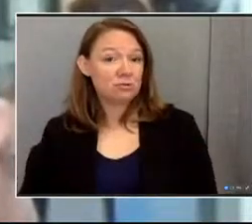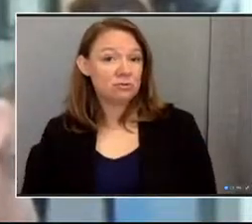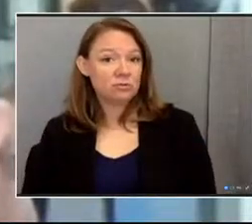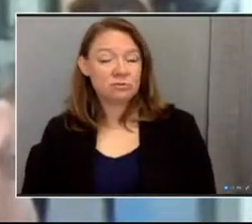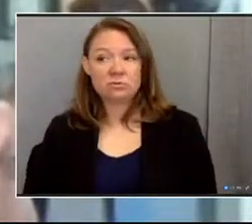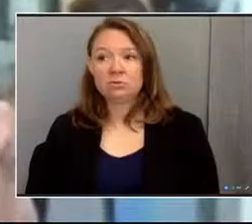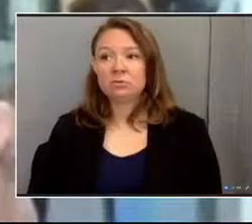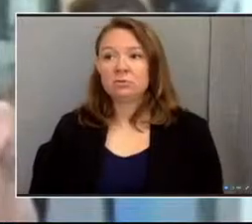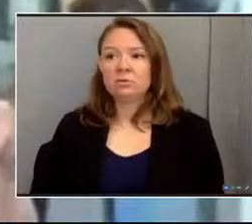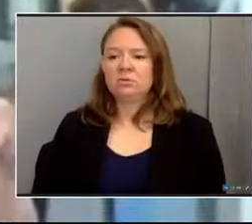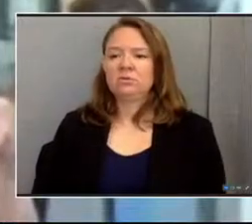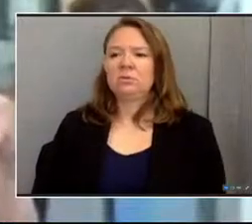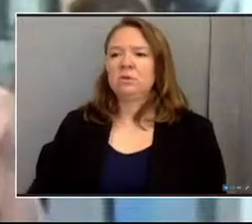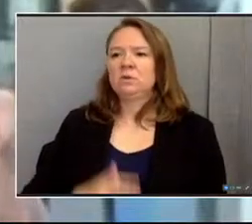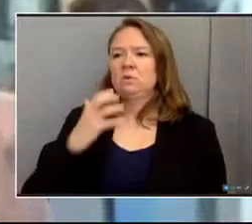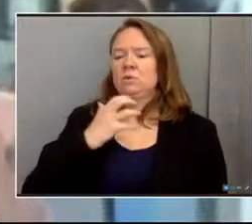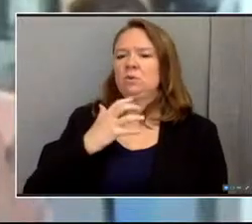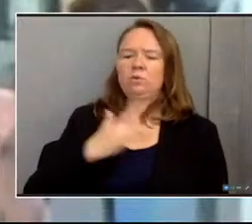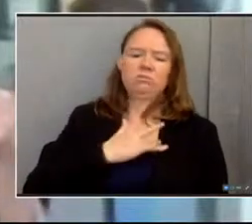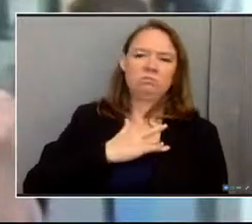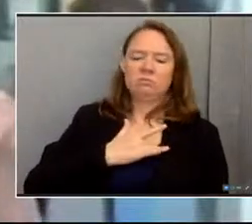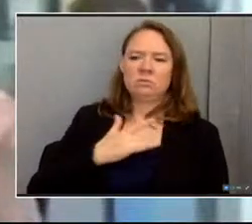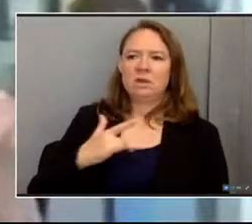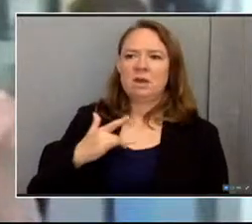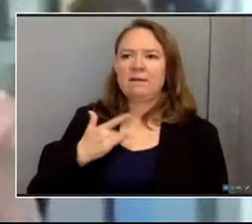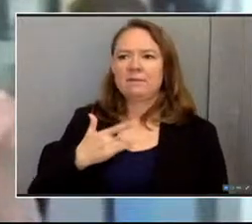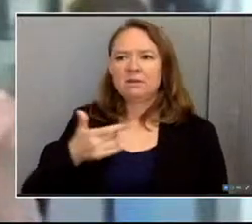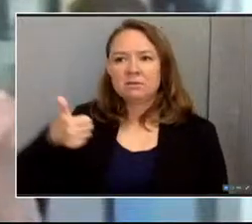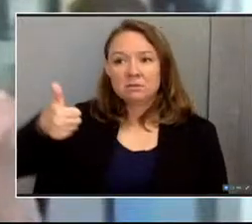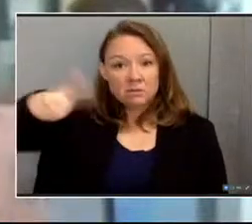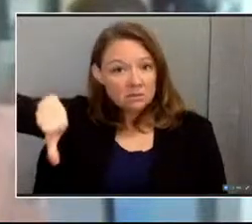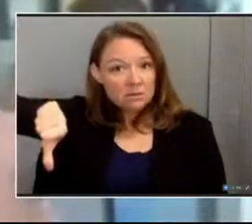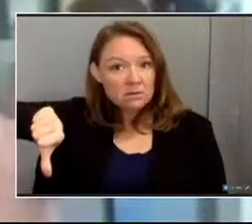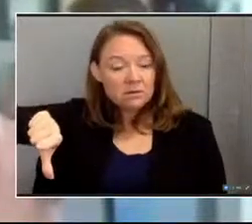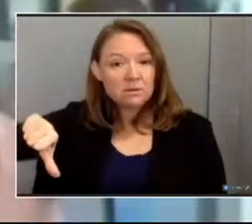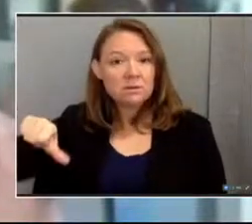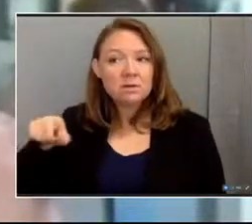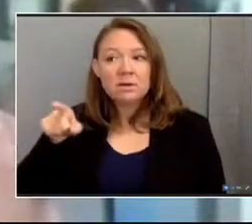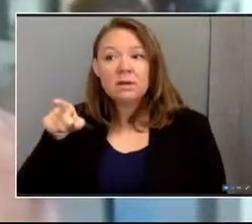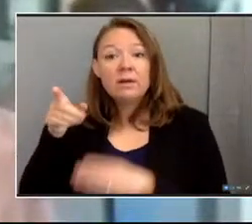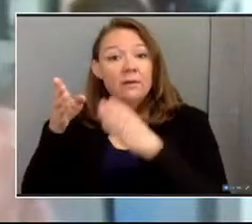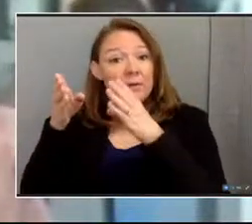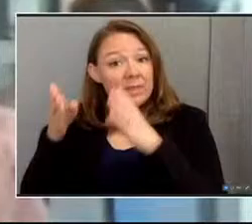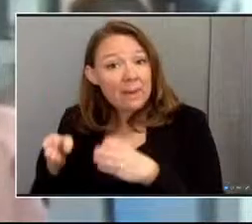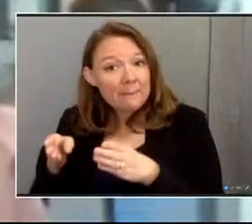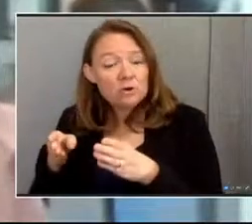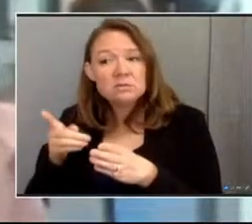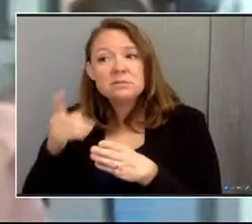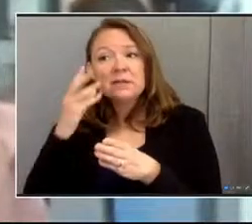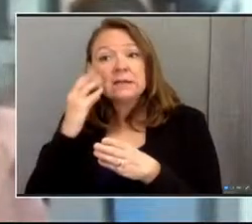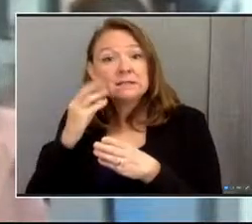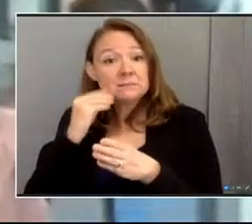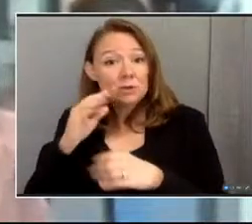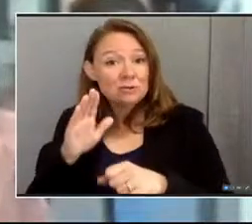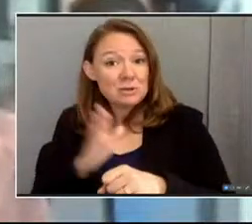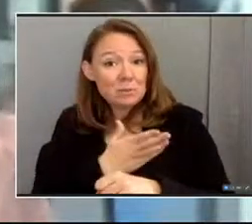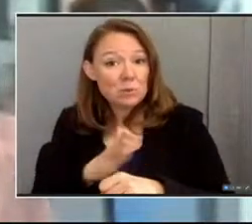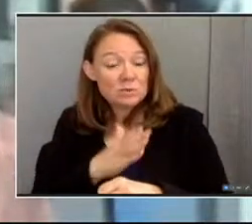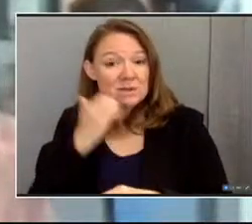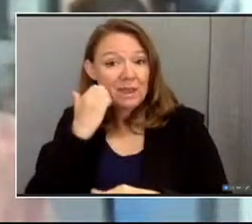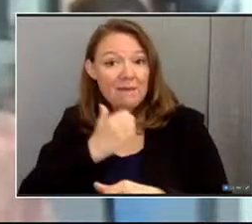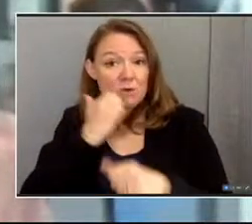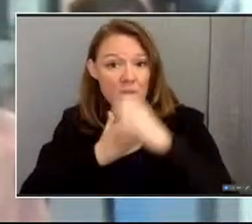rejected and how someone who was surrounded by music every day could have such a sour disposition